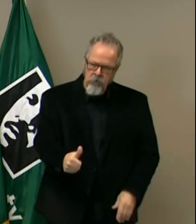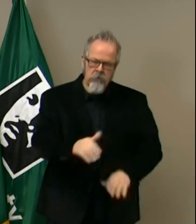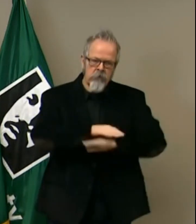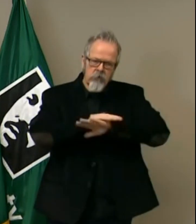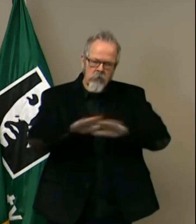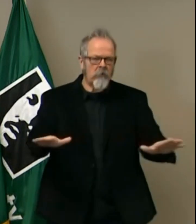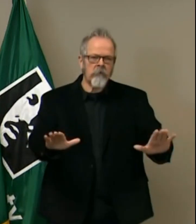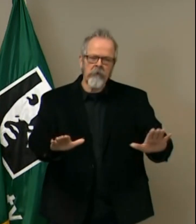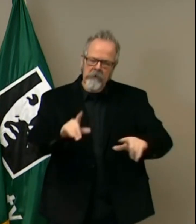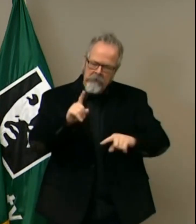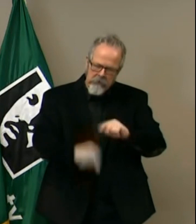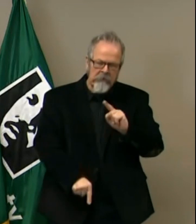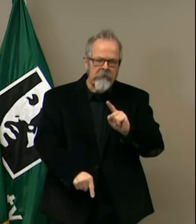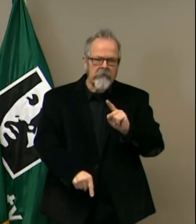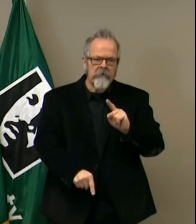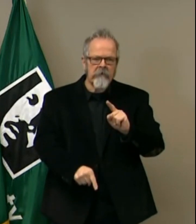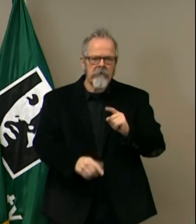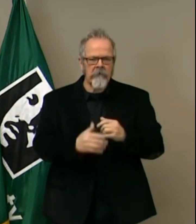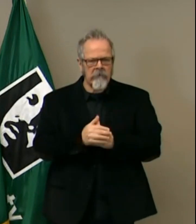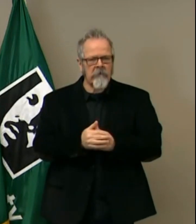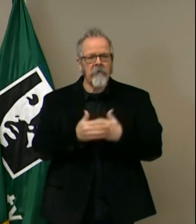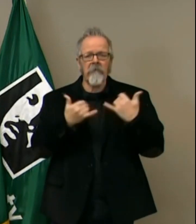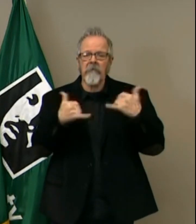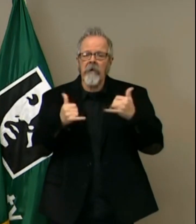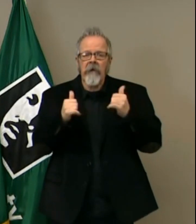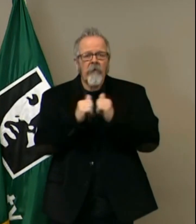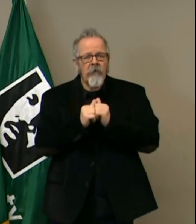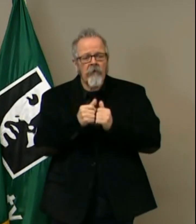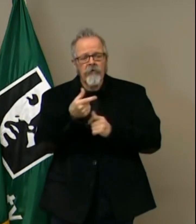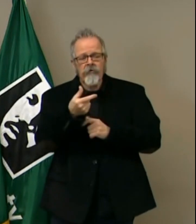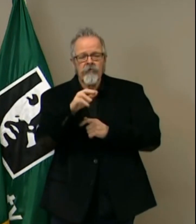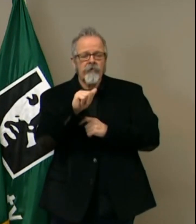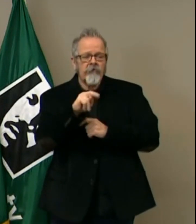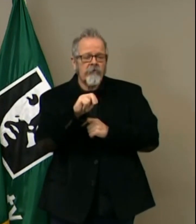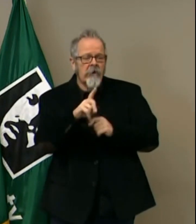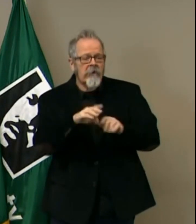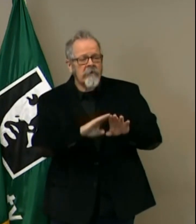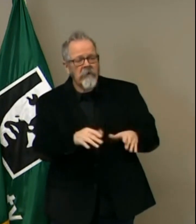and we need to save these people because if we can keep this group of